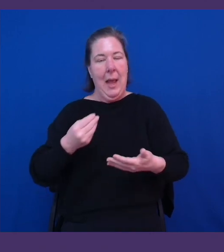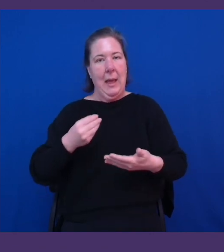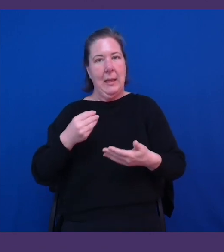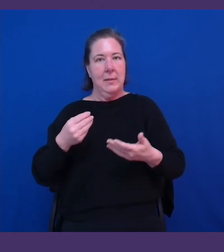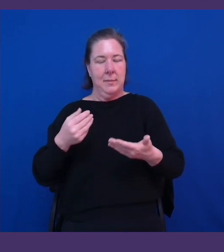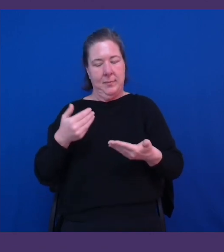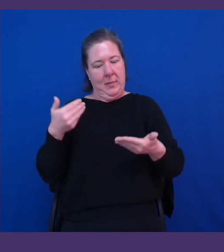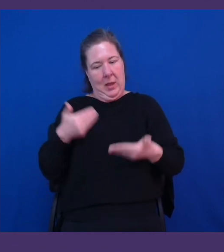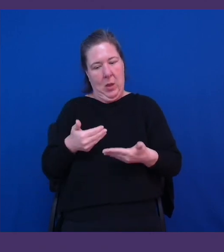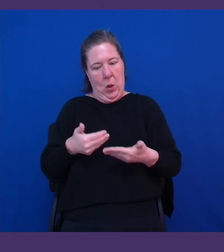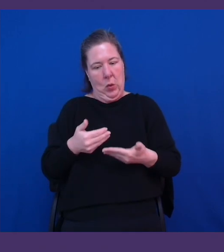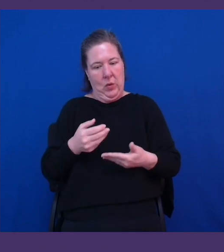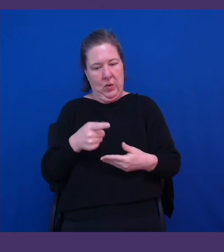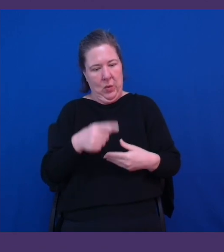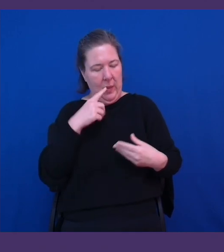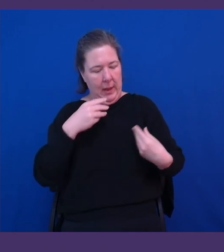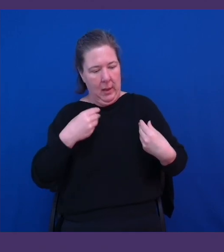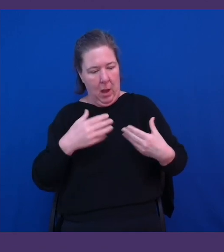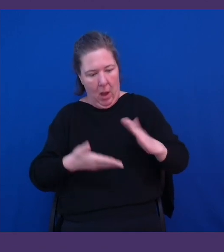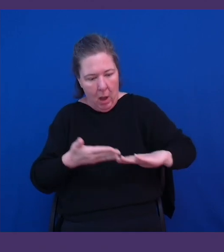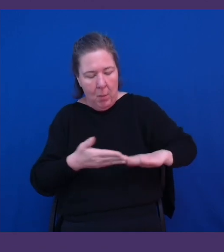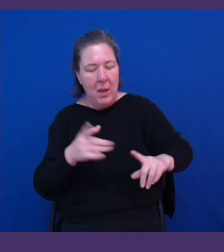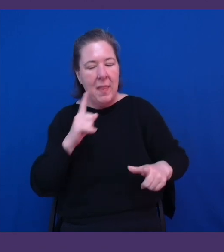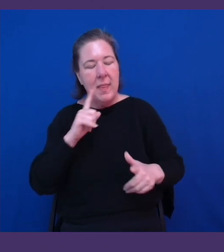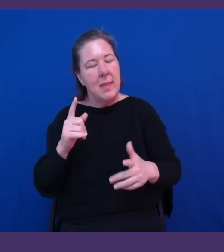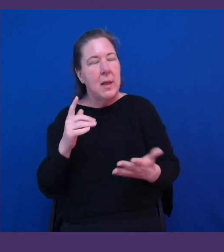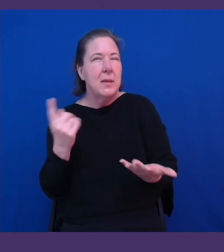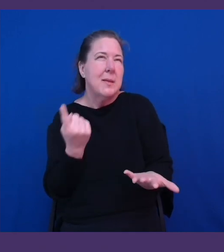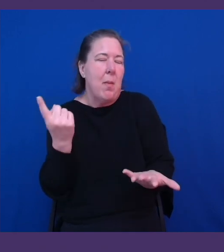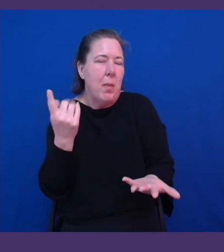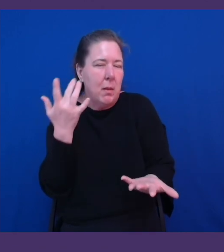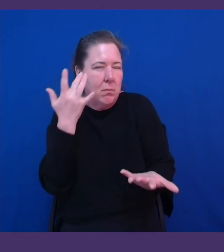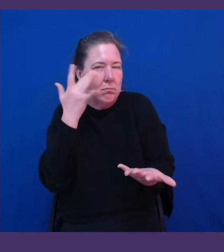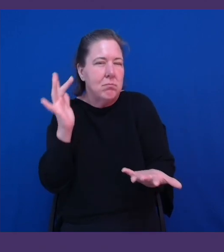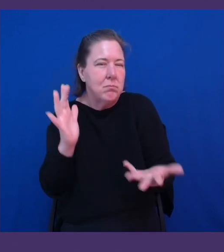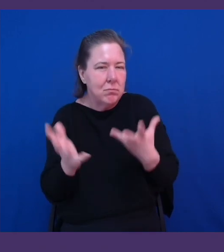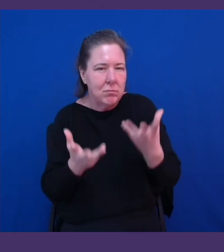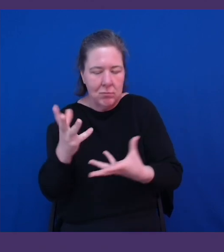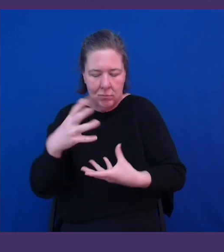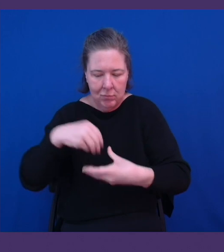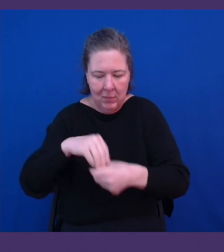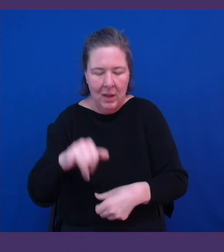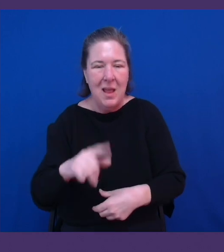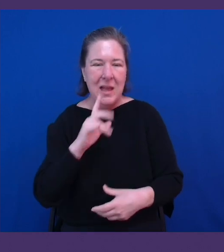So, I think that is something clever. In that, the problem may be that in some,